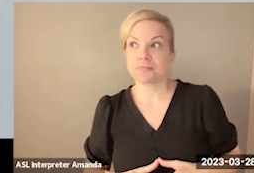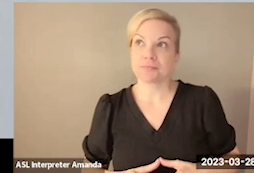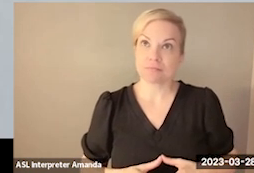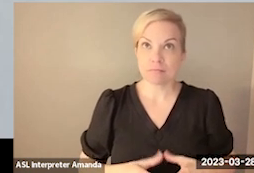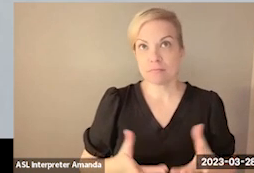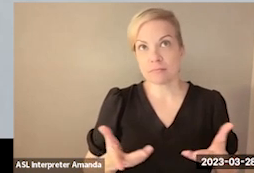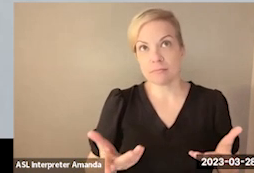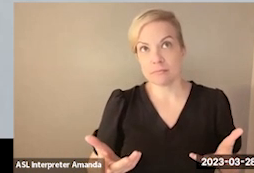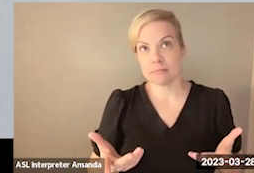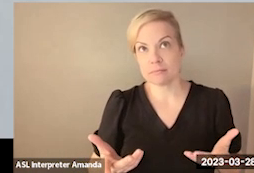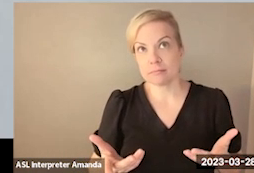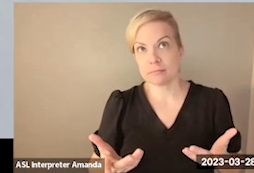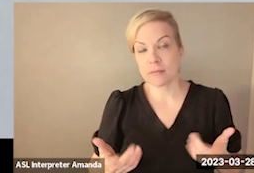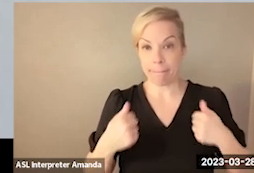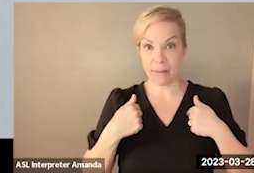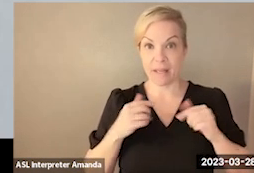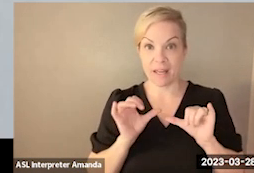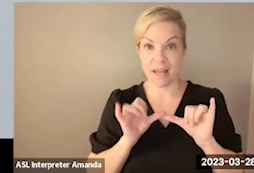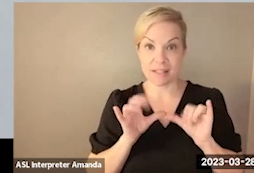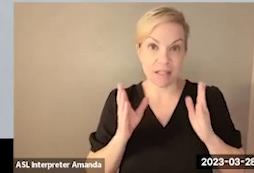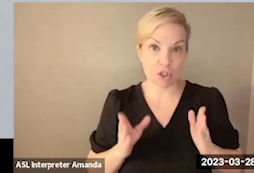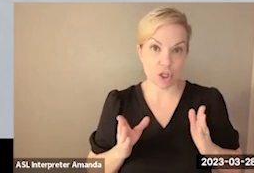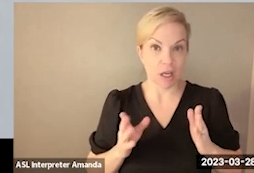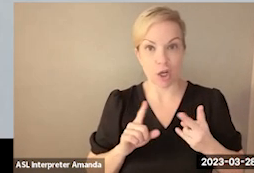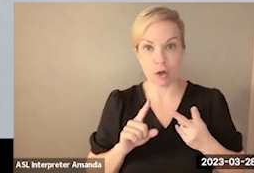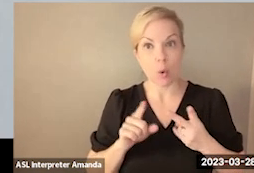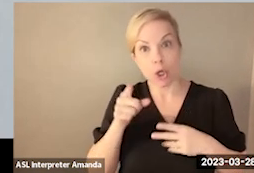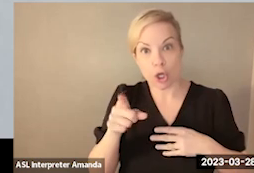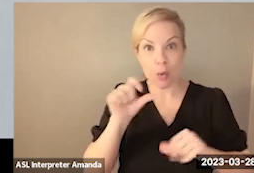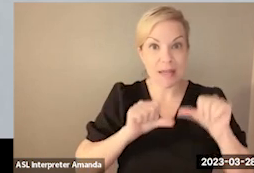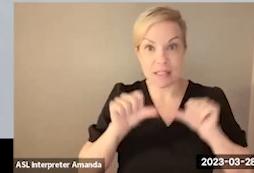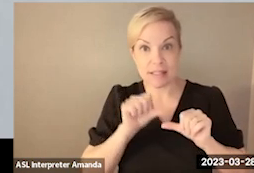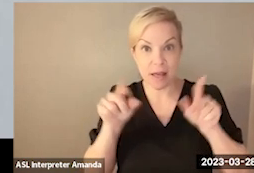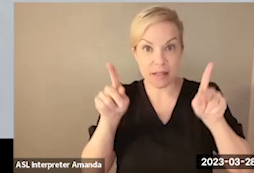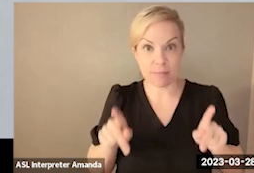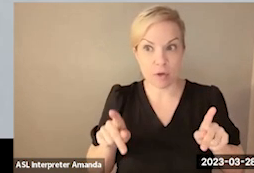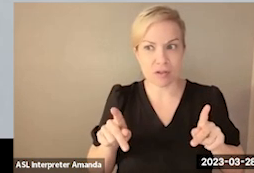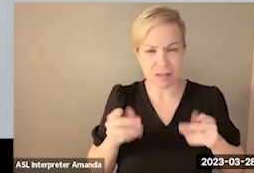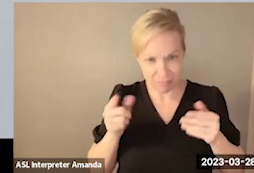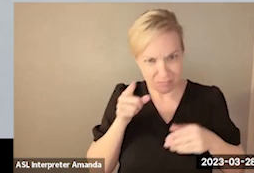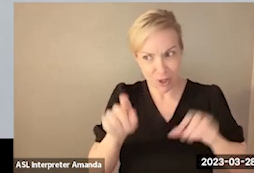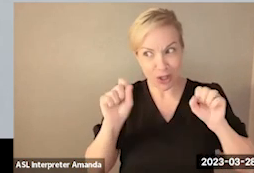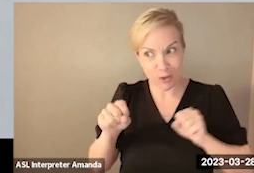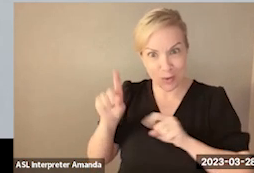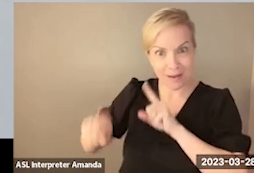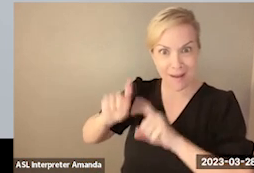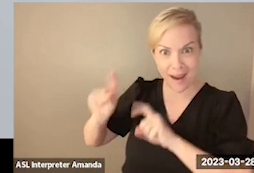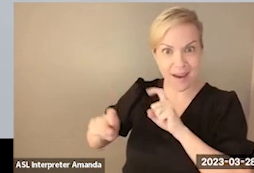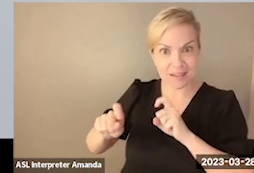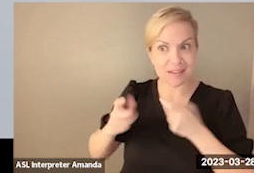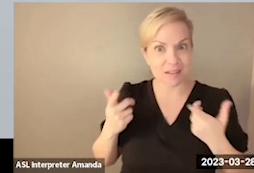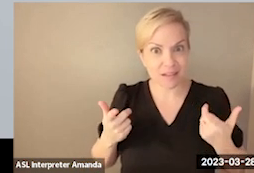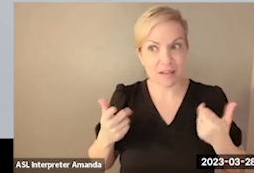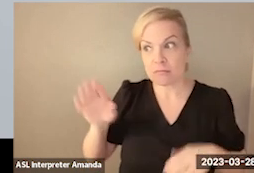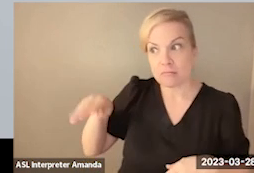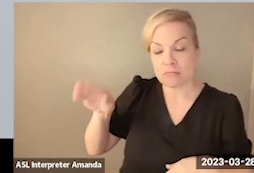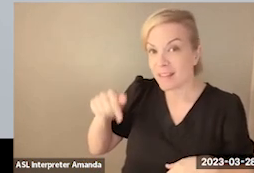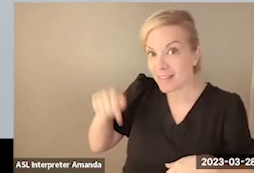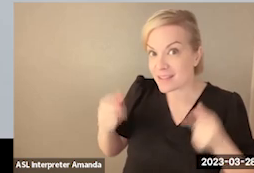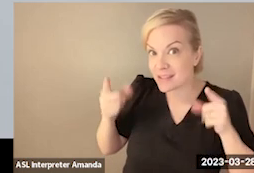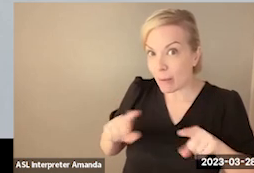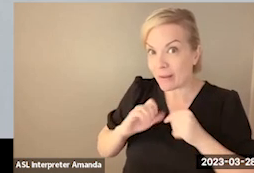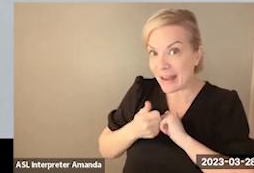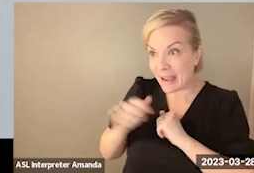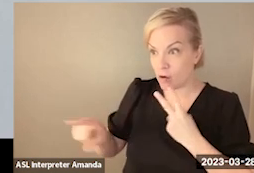Debbie Stine, Science & Technology Policy Academy: as an engineer or scientific person, or whatever you can ask those critical questions to say, okay, well, how did this happen? How is it going to be prevented?